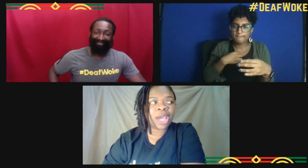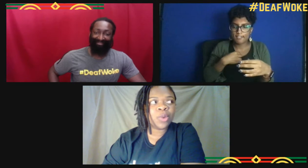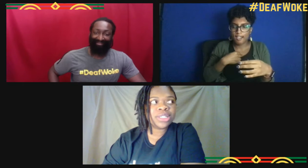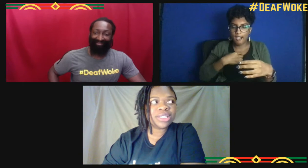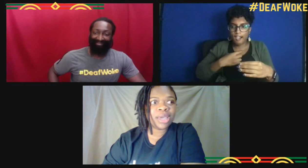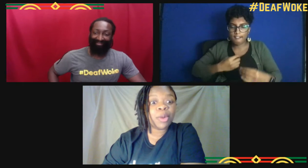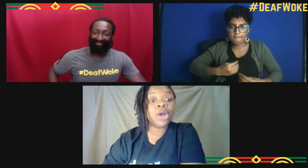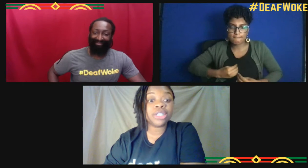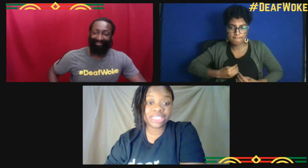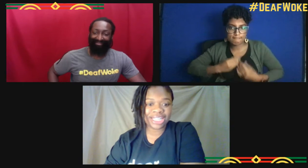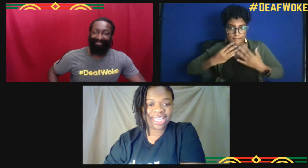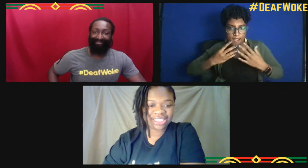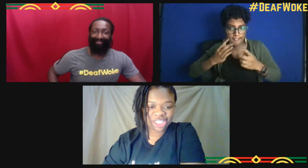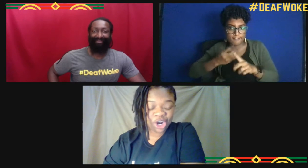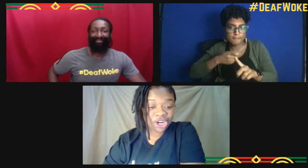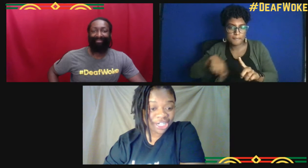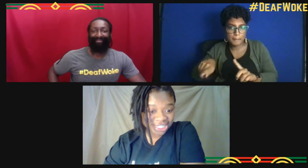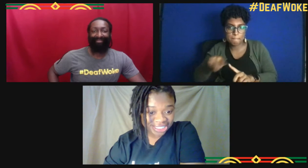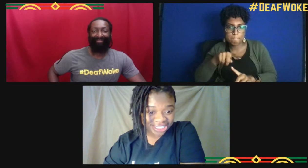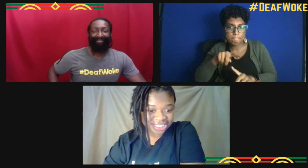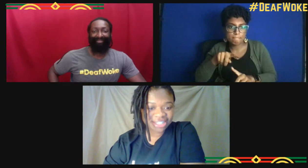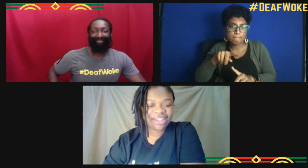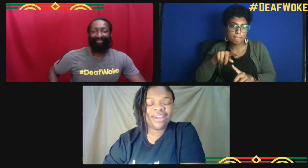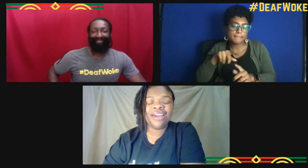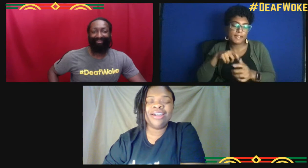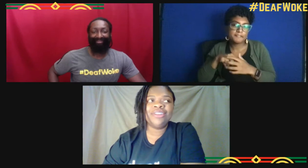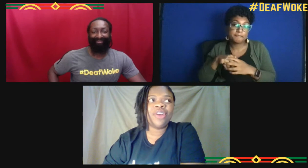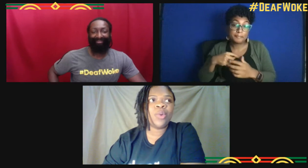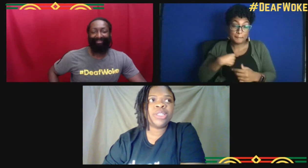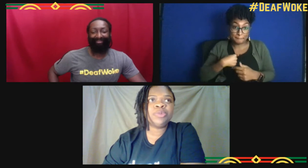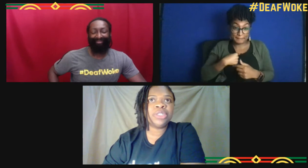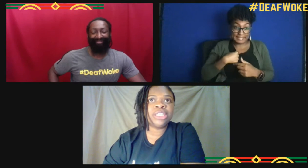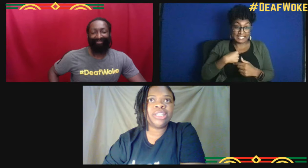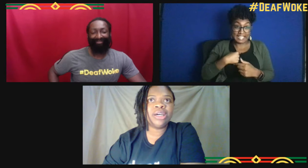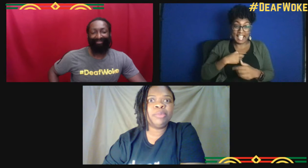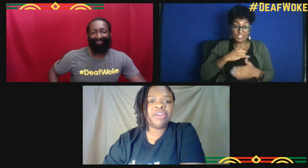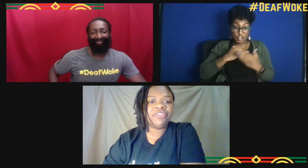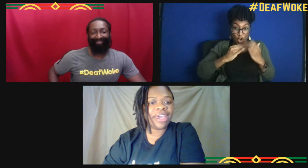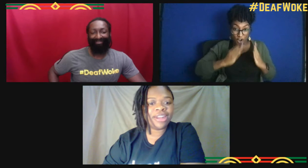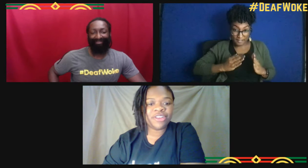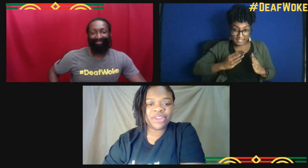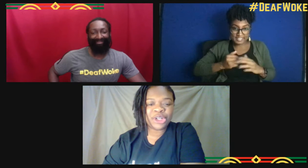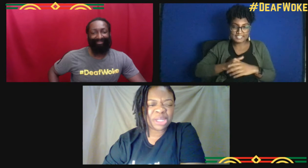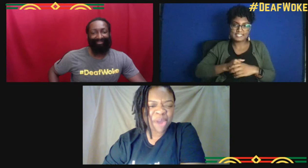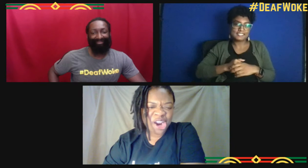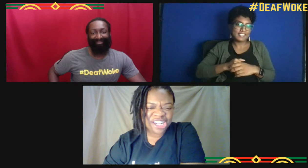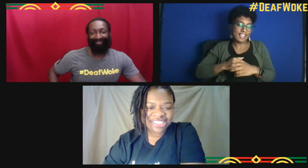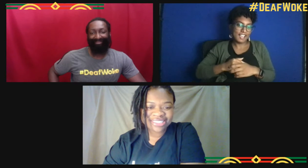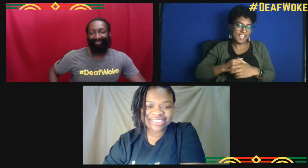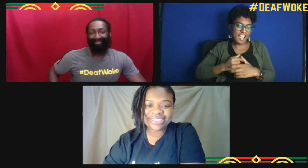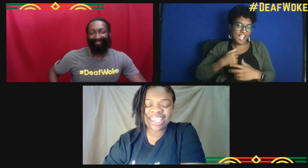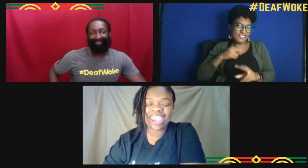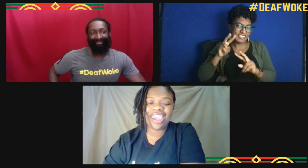But I will say personally as an artist I've always been a big fan of Ernie Barnes